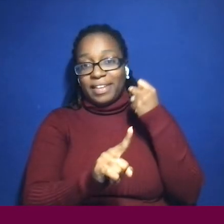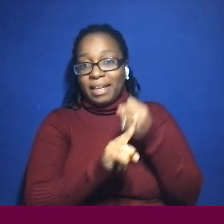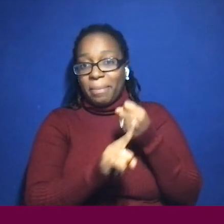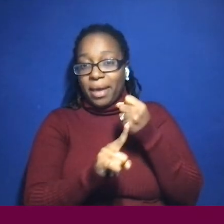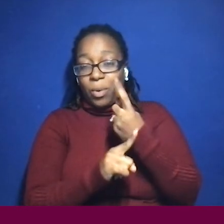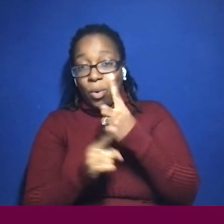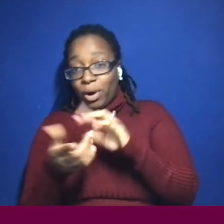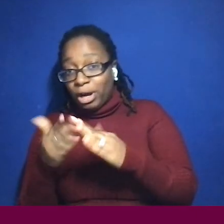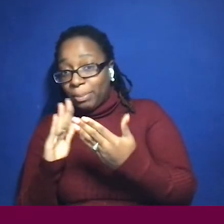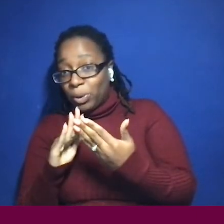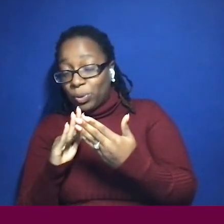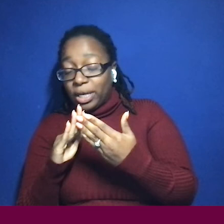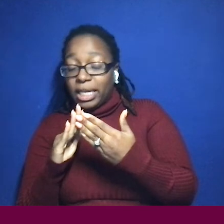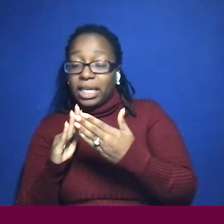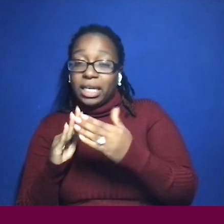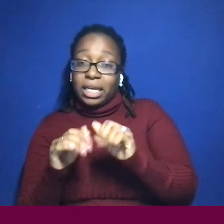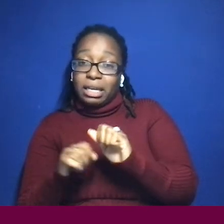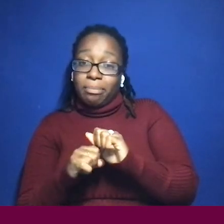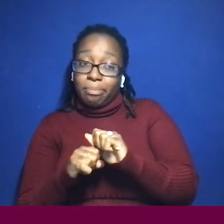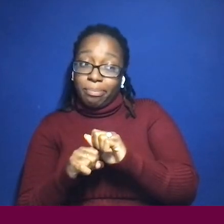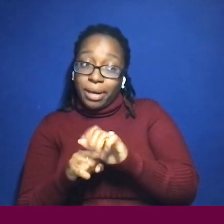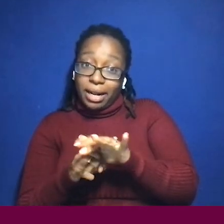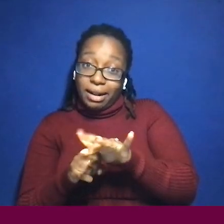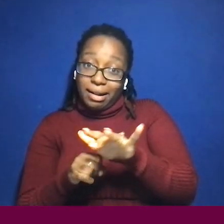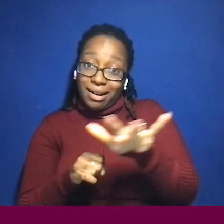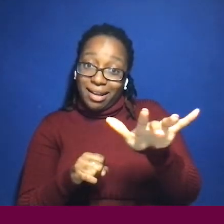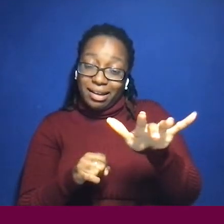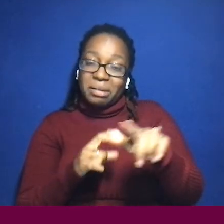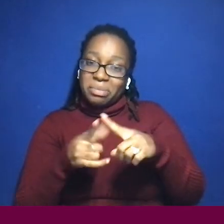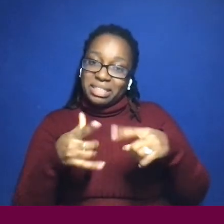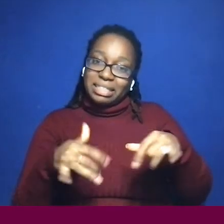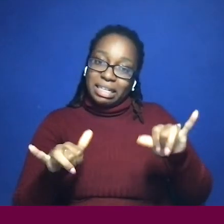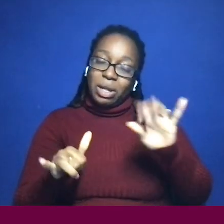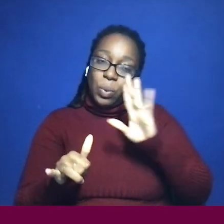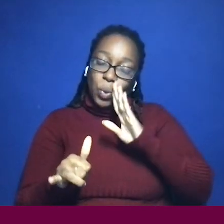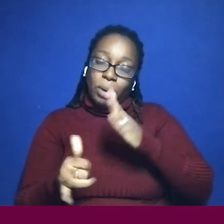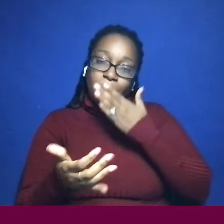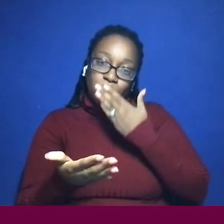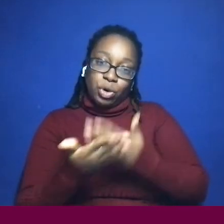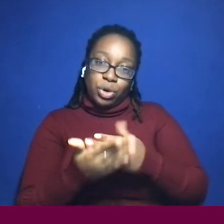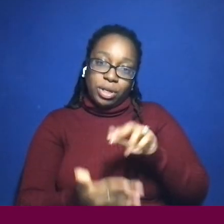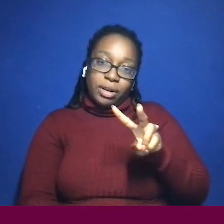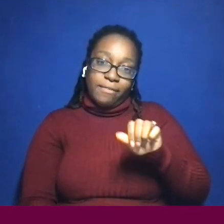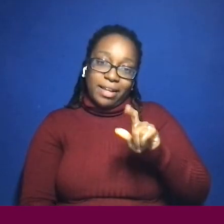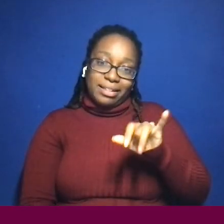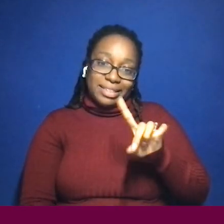one community at a time, it's still really, really valid, or one individual at a time,